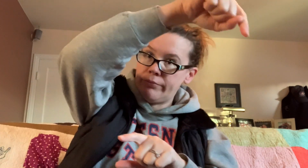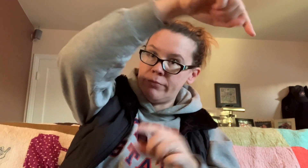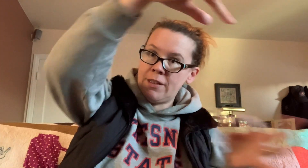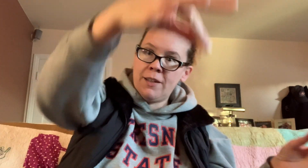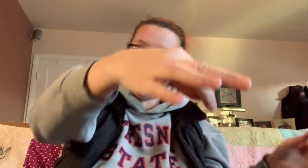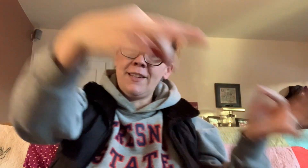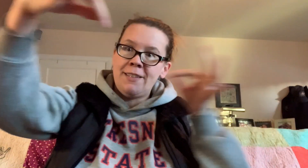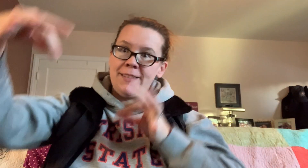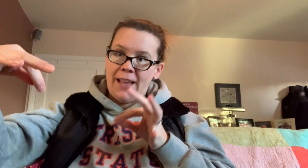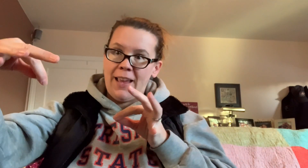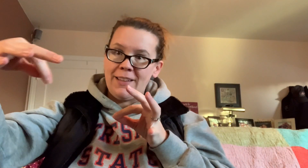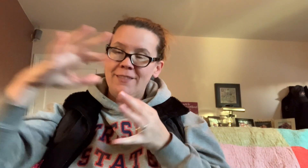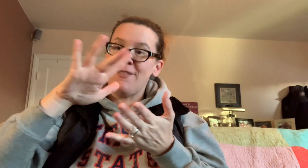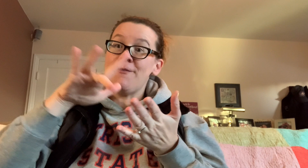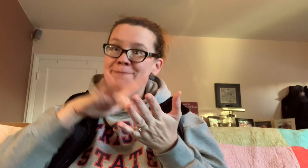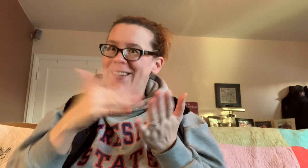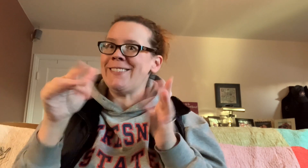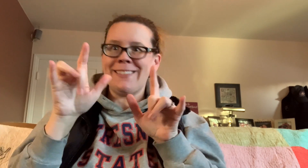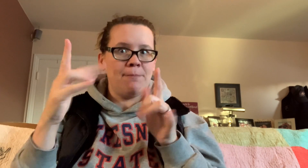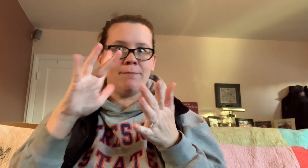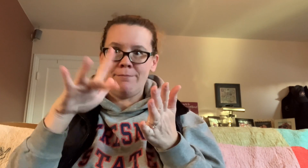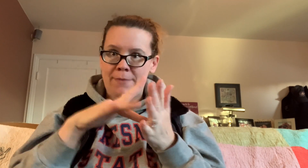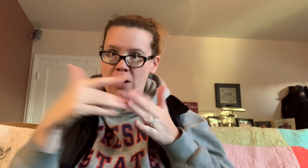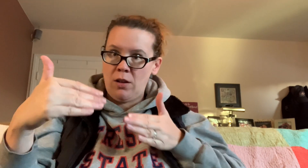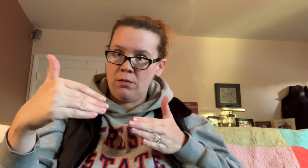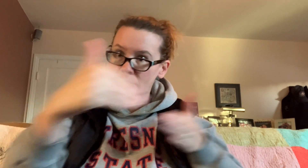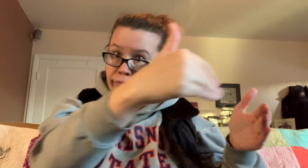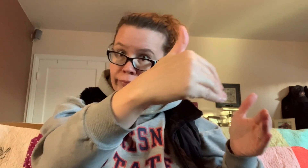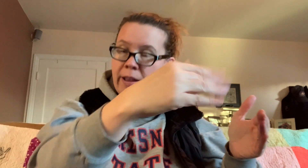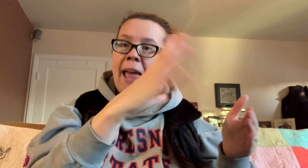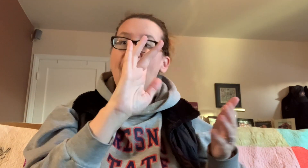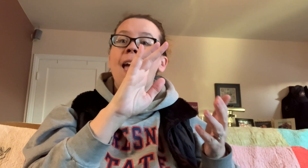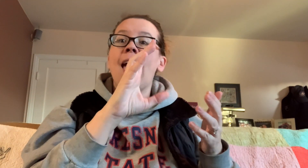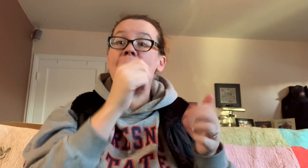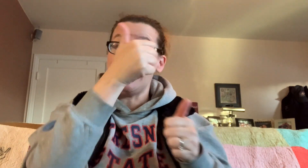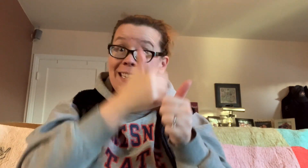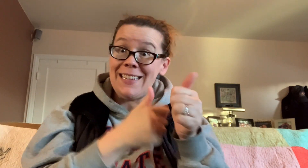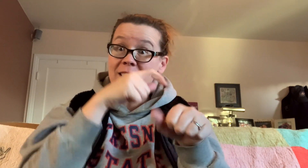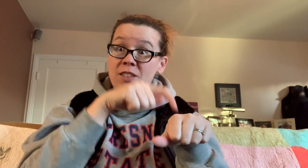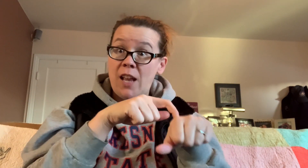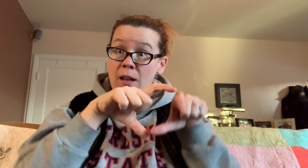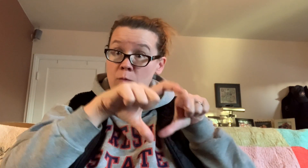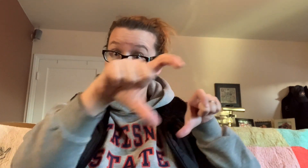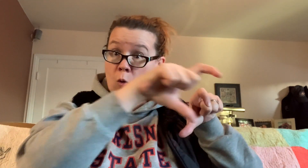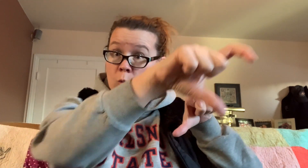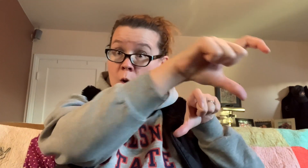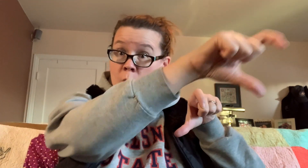the sprayed portion that will keep it in place. Um and then once I've done from the center to